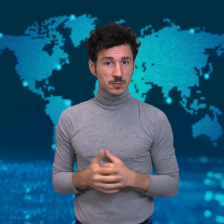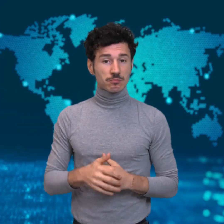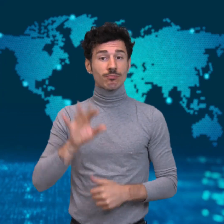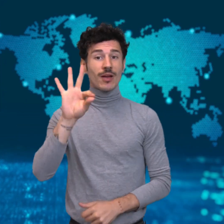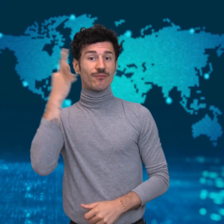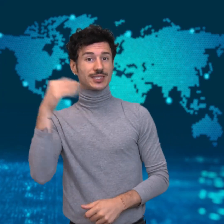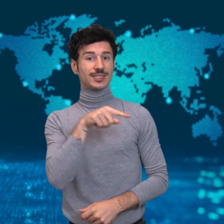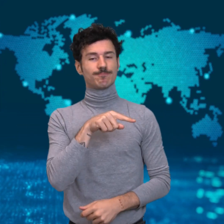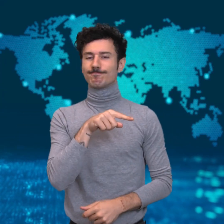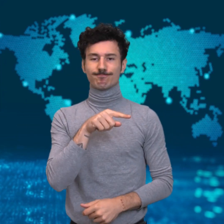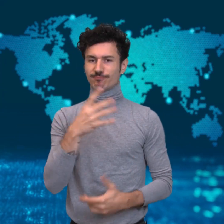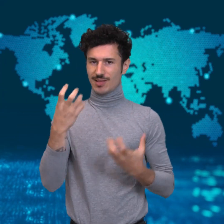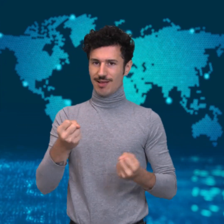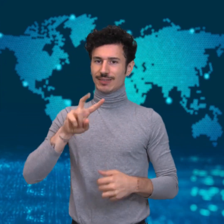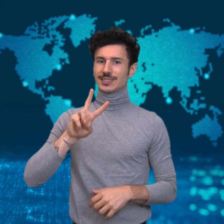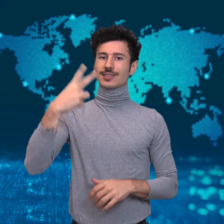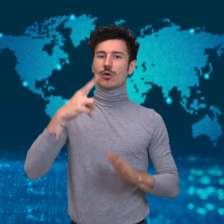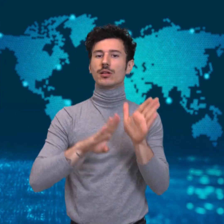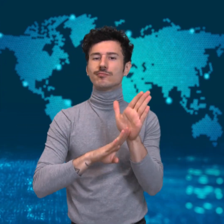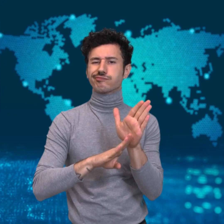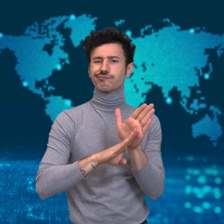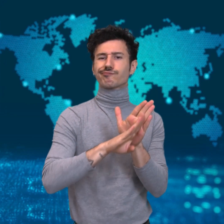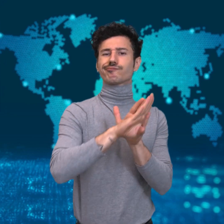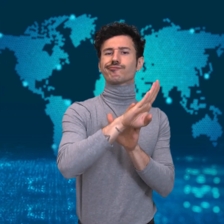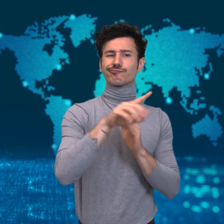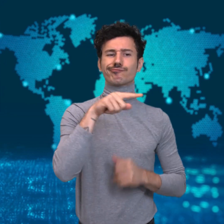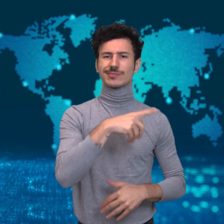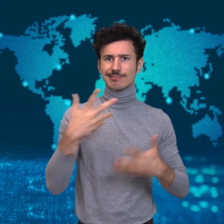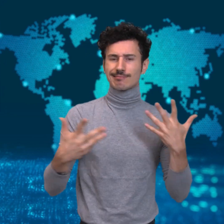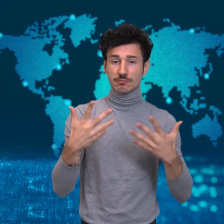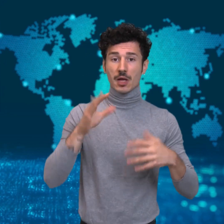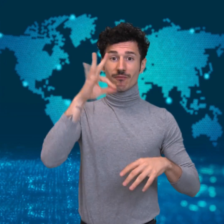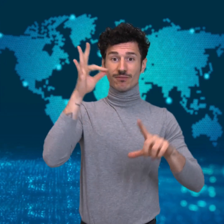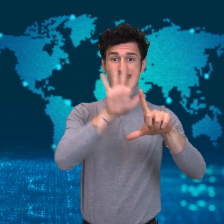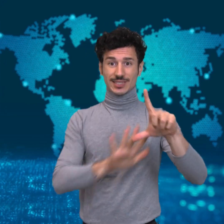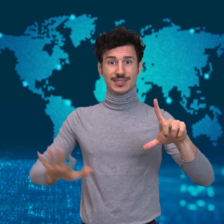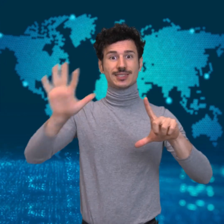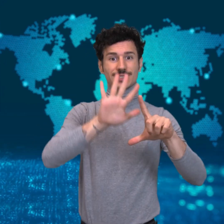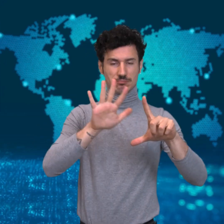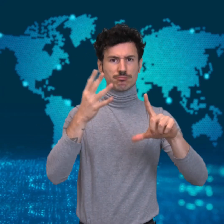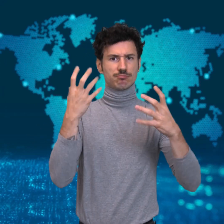France has reported a second wave and has renewed restrictions